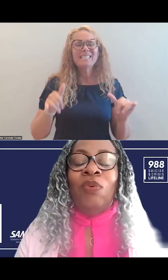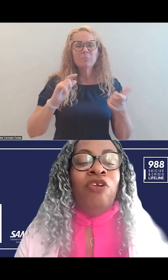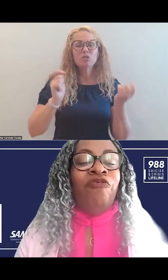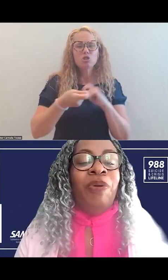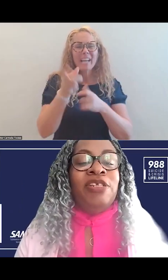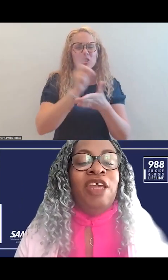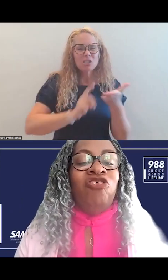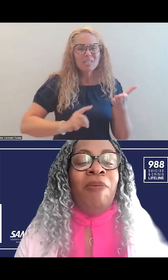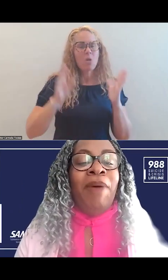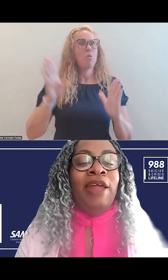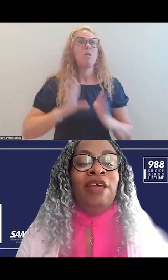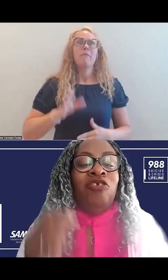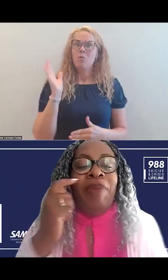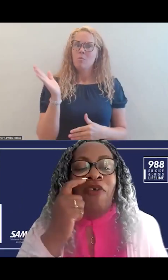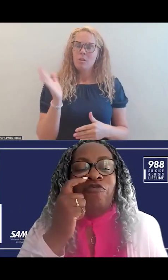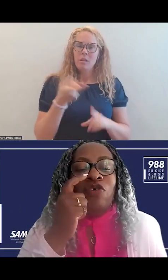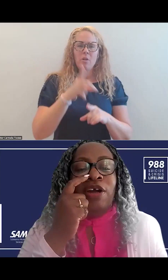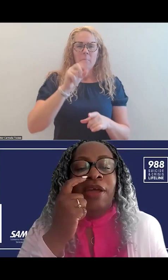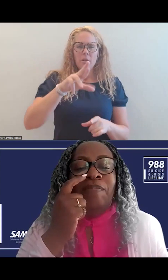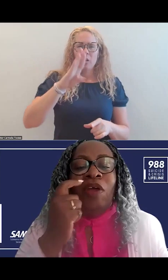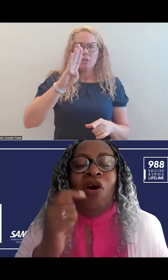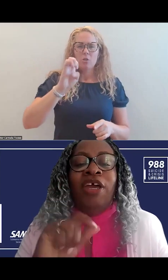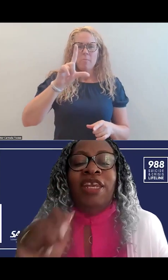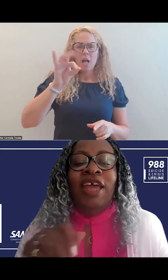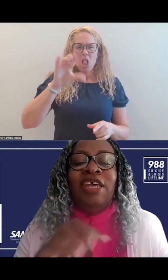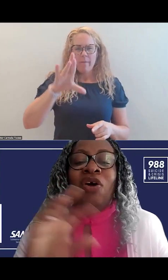HAD A WONDERFUL PRESENTATION ON DOCTOR BALFOUR FOR CONNECTING